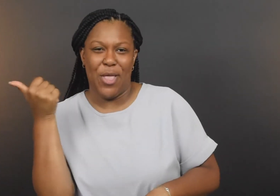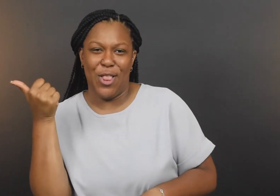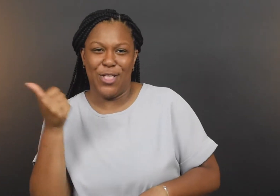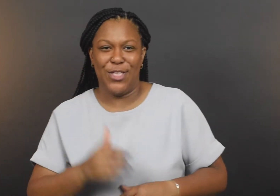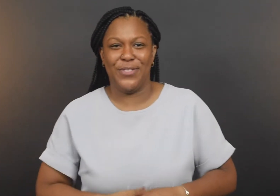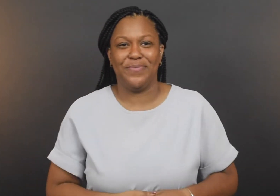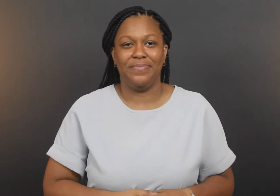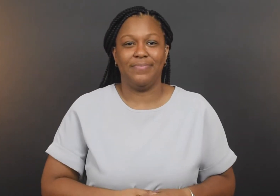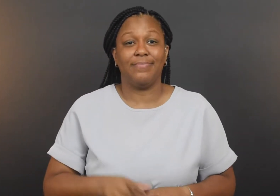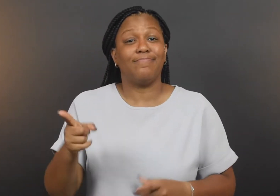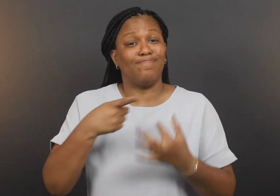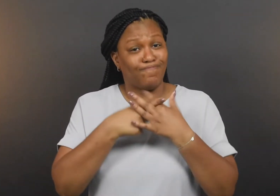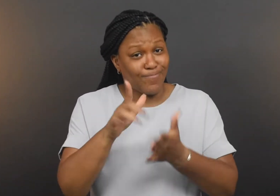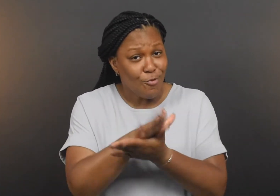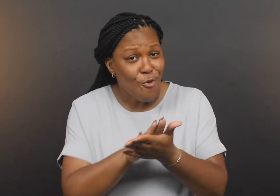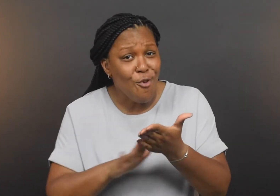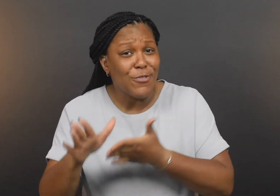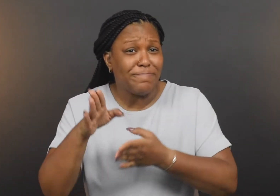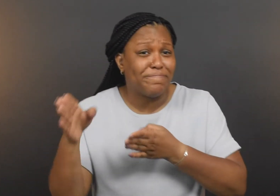She started college with plans to study medicine,